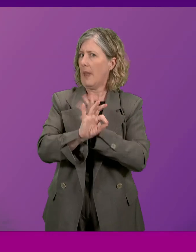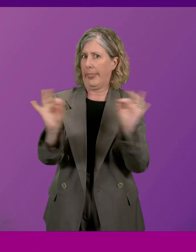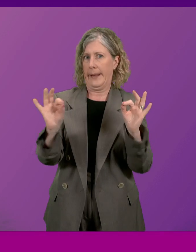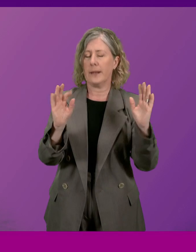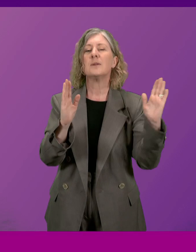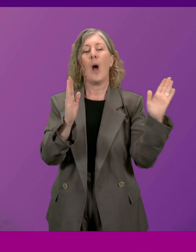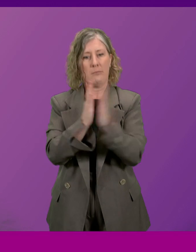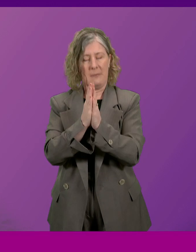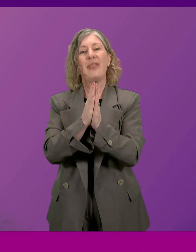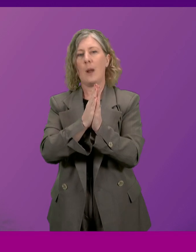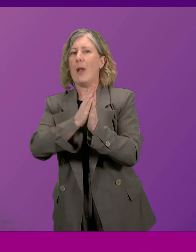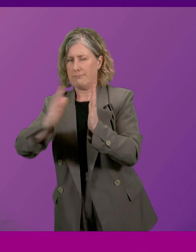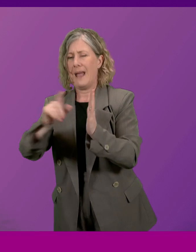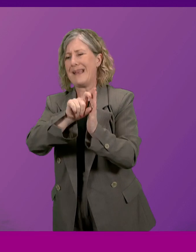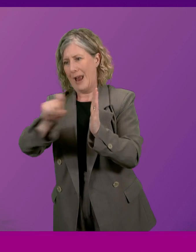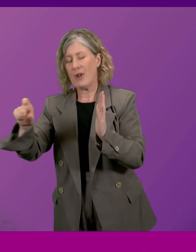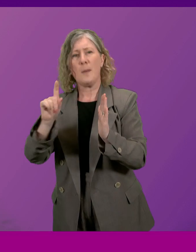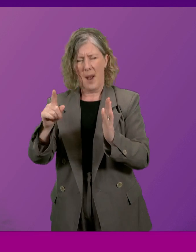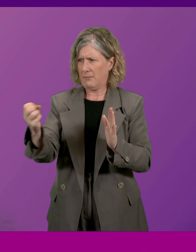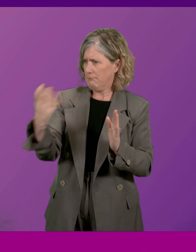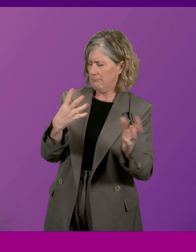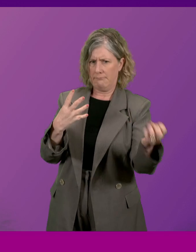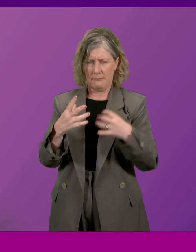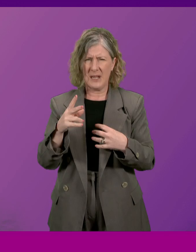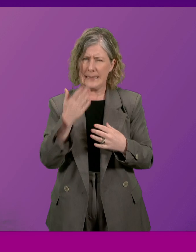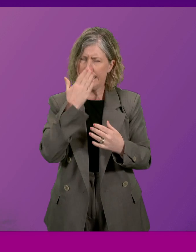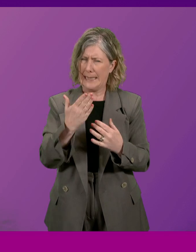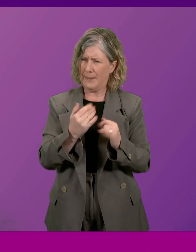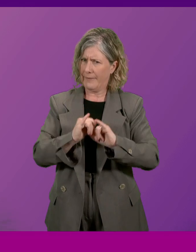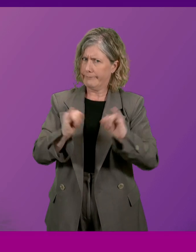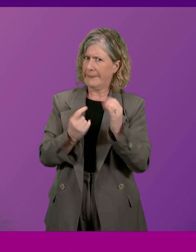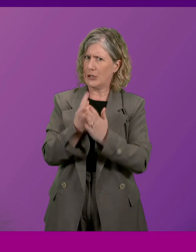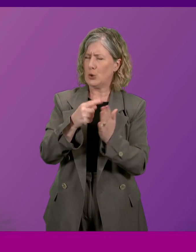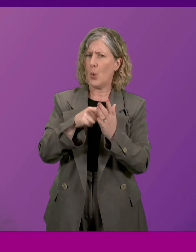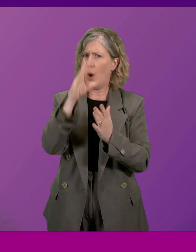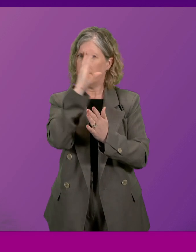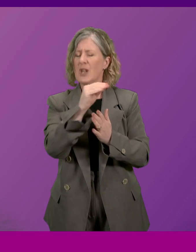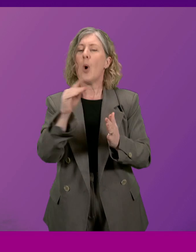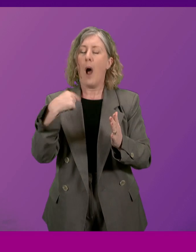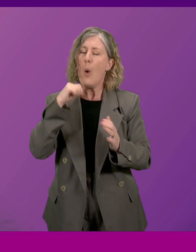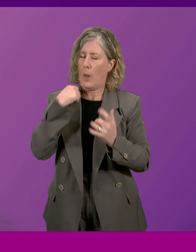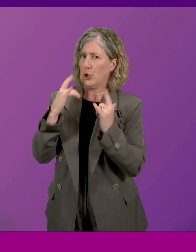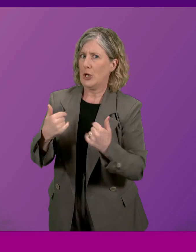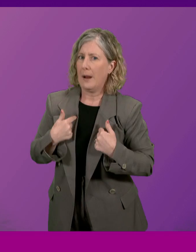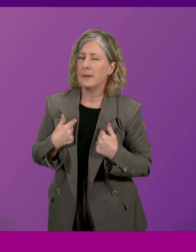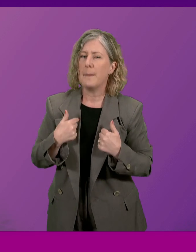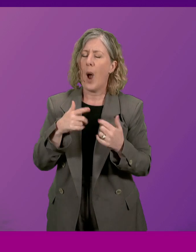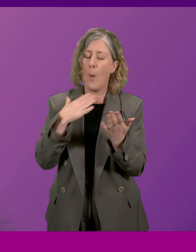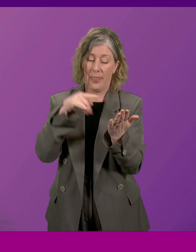if I am getting it from both sides of the chamber, I had better make sure that it is absolutely watertight. However, that is the commitment that I give to the Parliament today and,